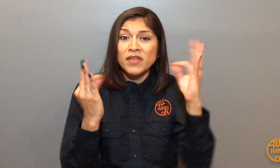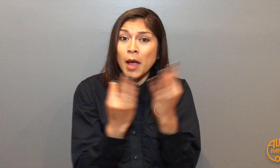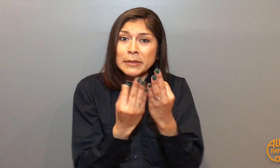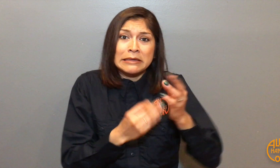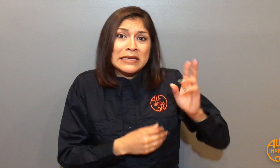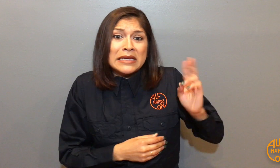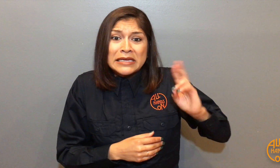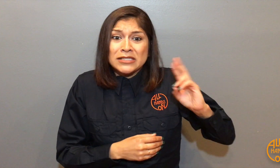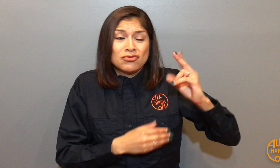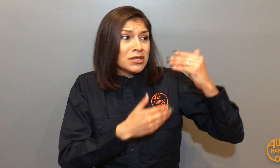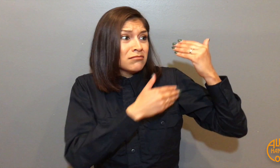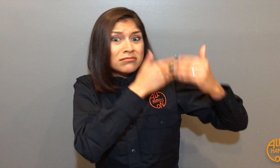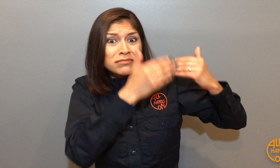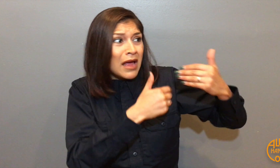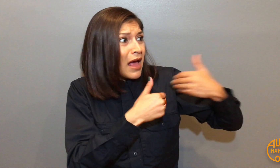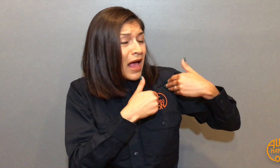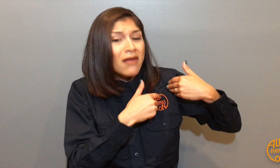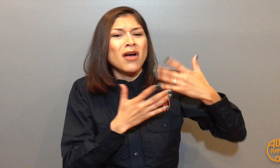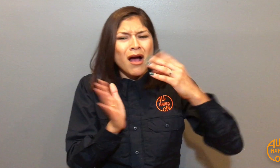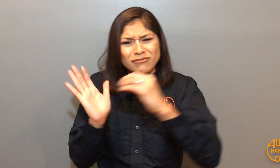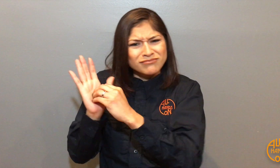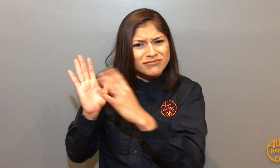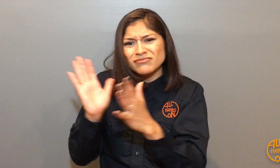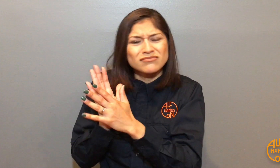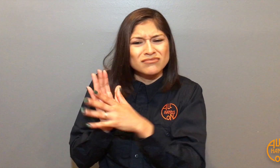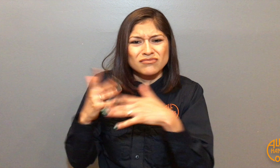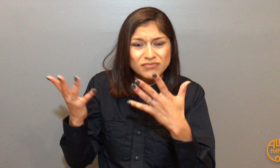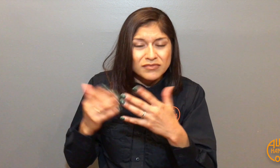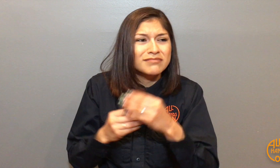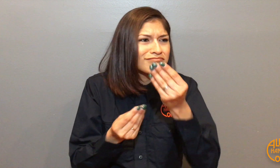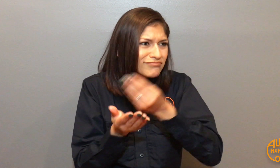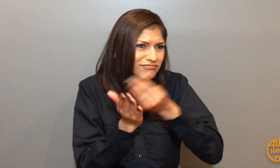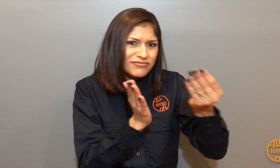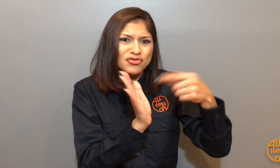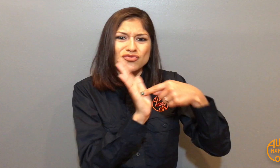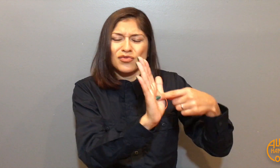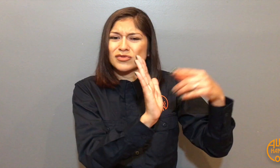have family history that you think would apply to your situation, these would be